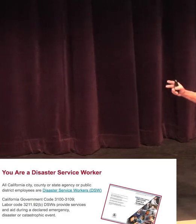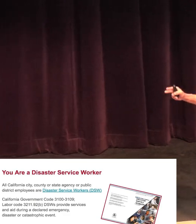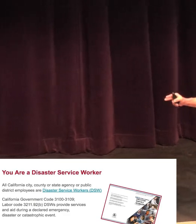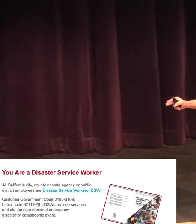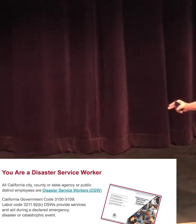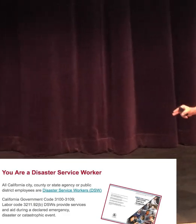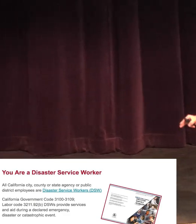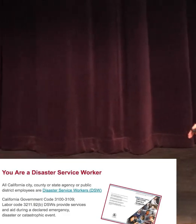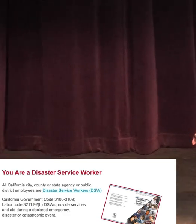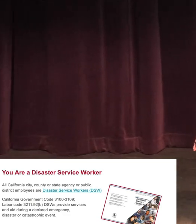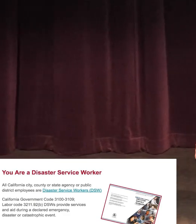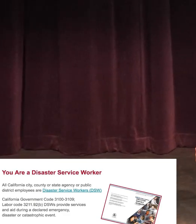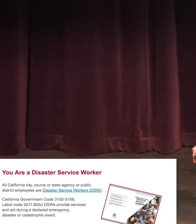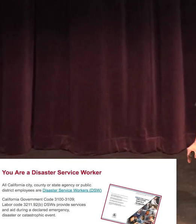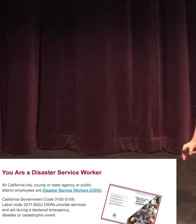In the case of an emergency, we don't